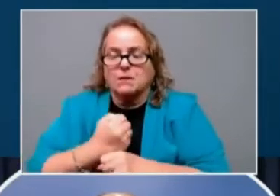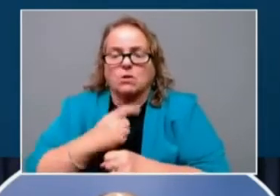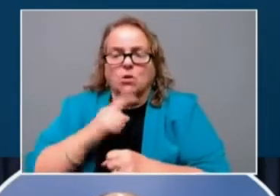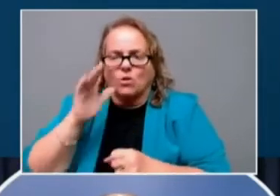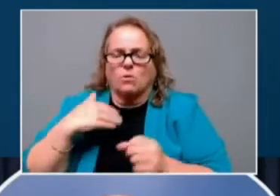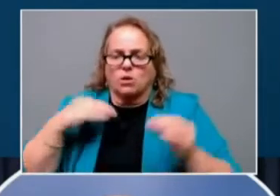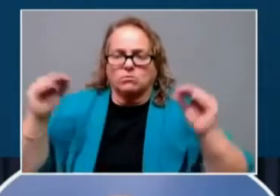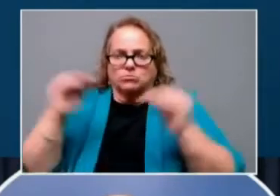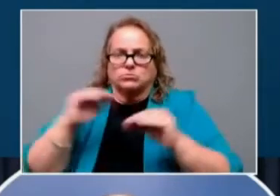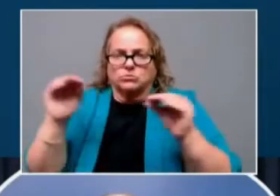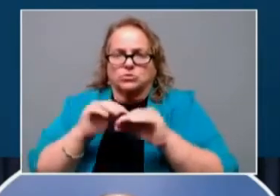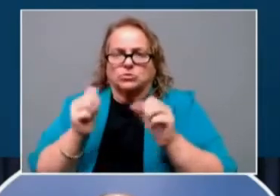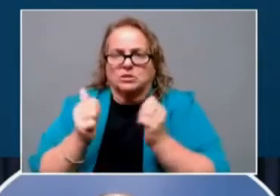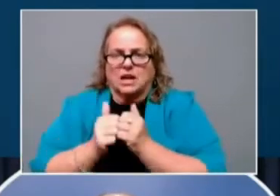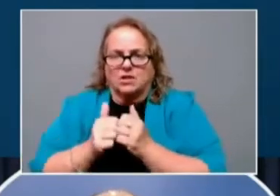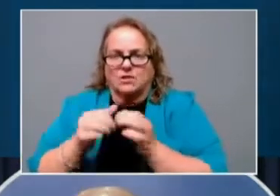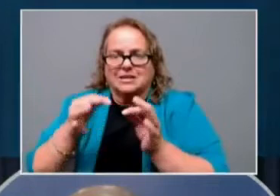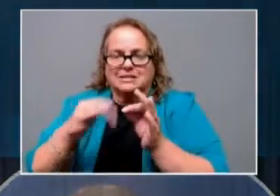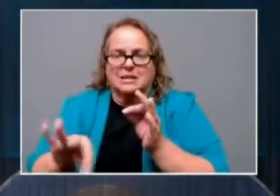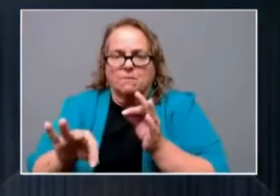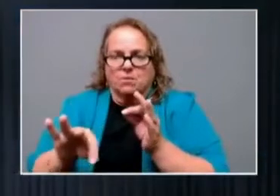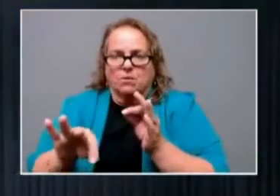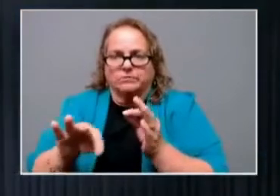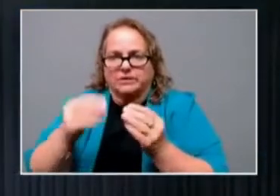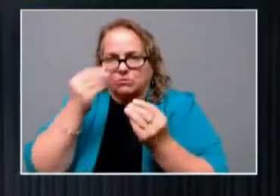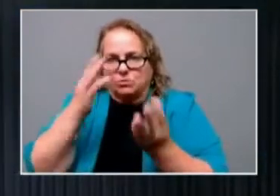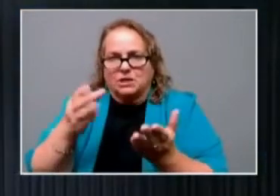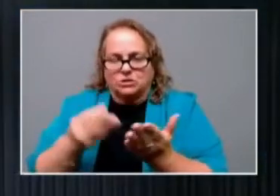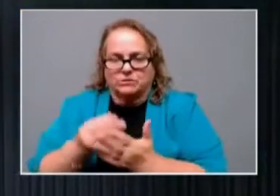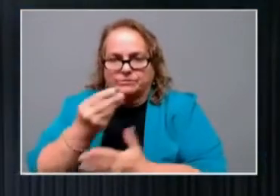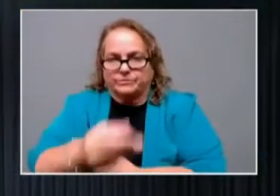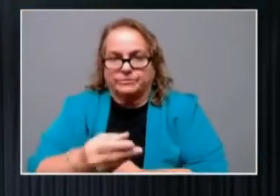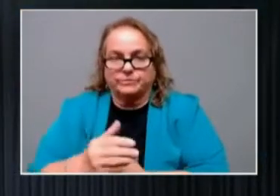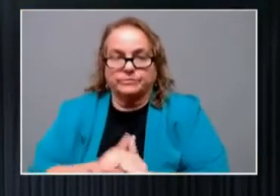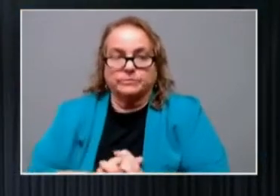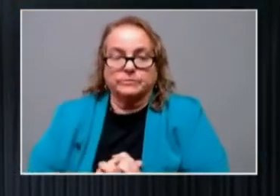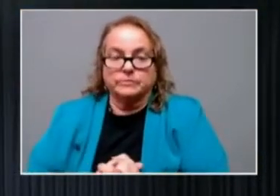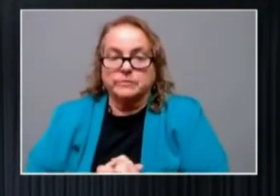Um My final thing I would like to say, I think that's my last slide jim is I